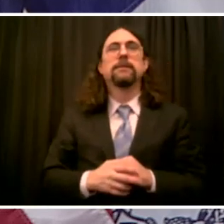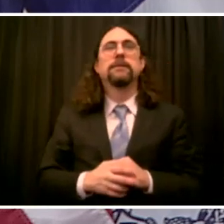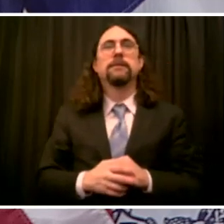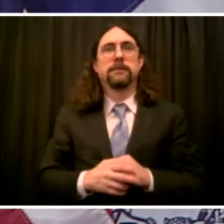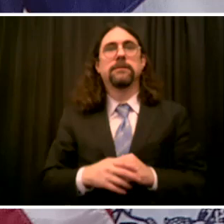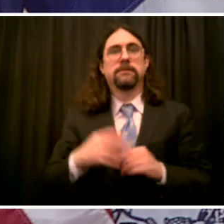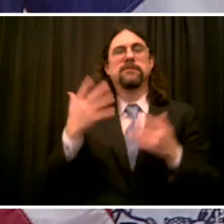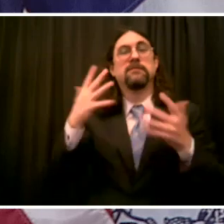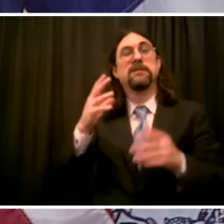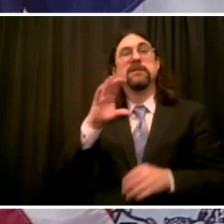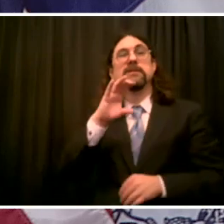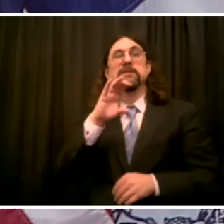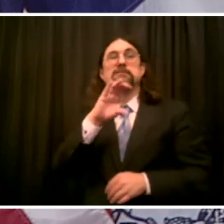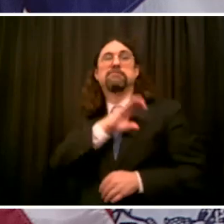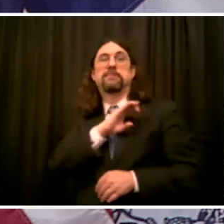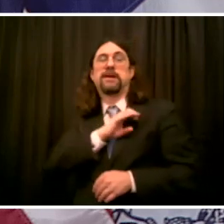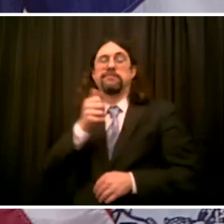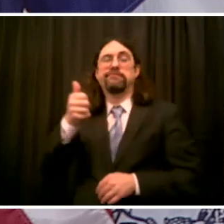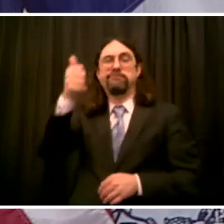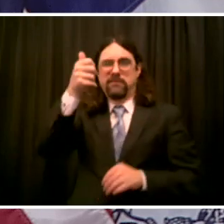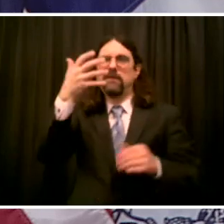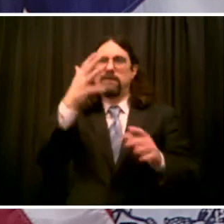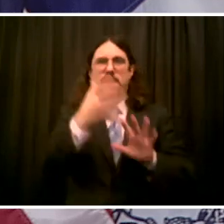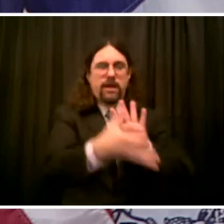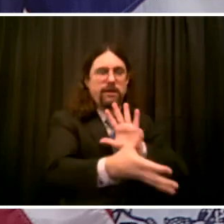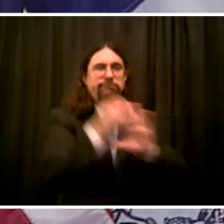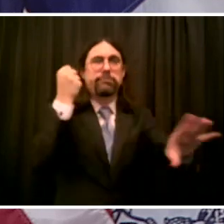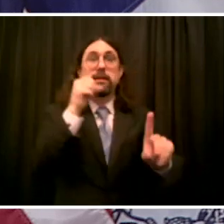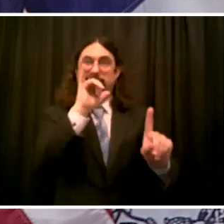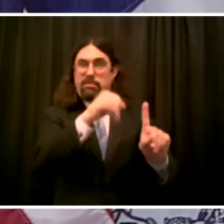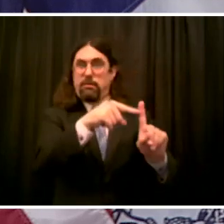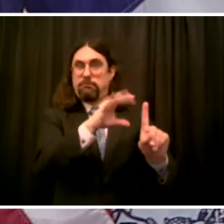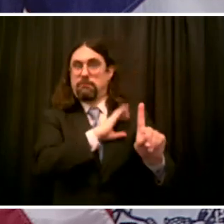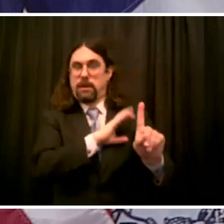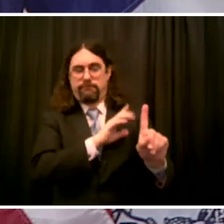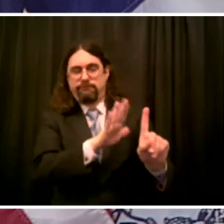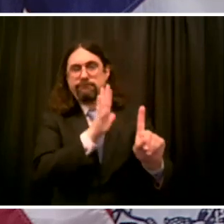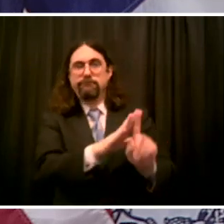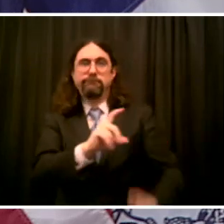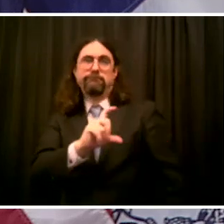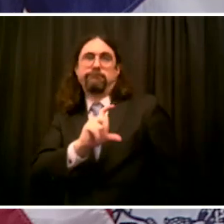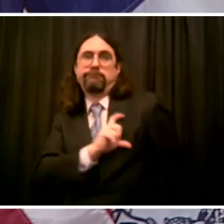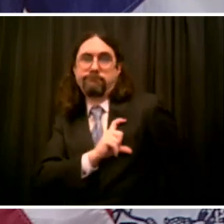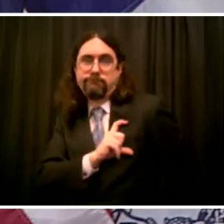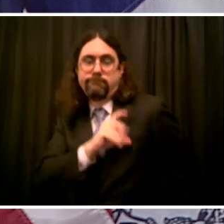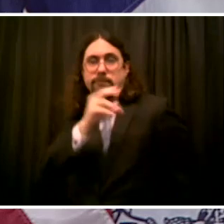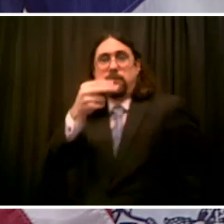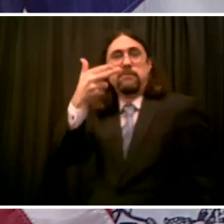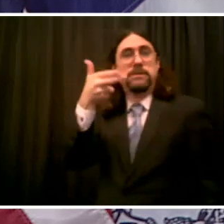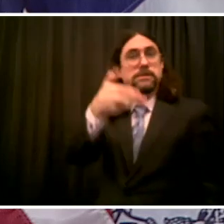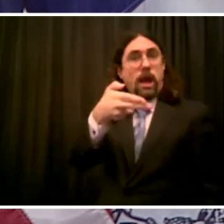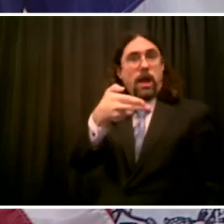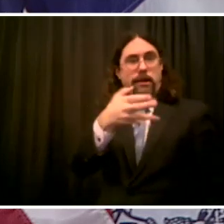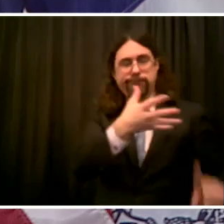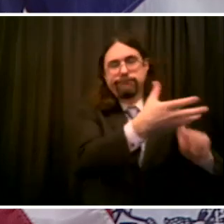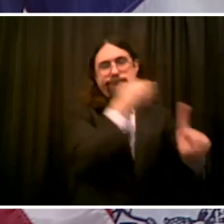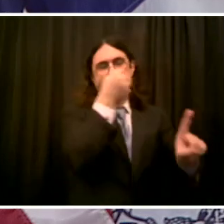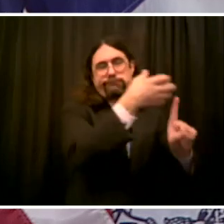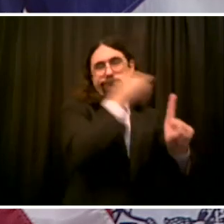OF HIS FIREARMS AND PLACED ON